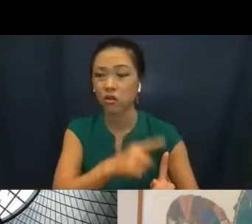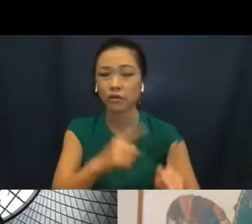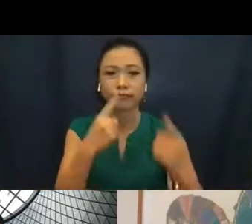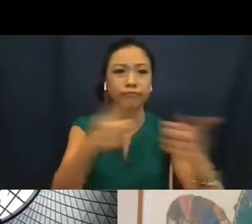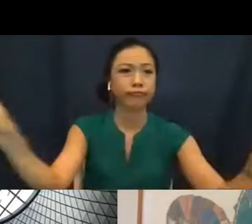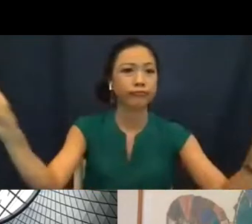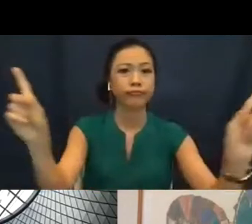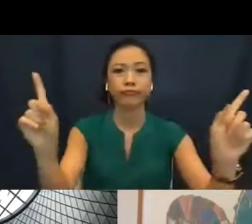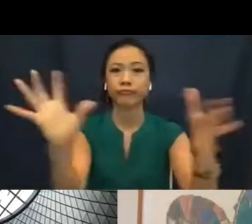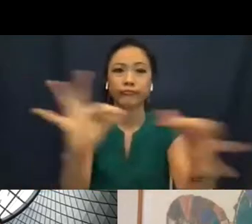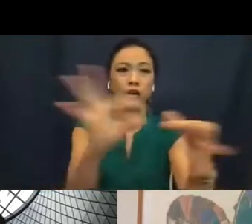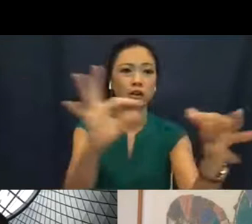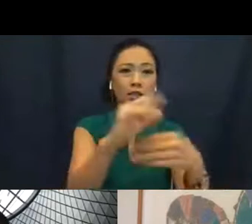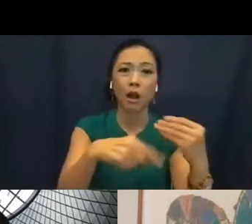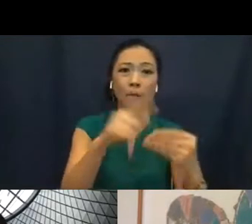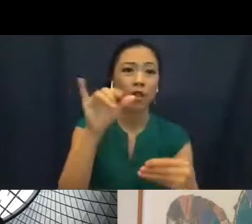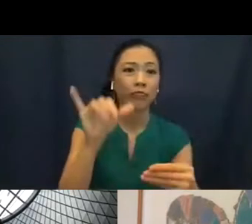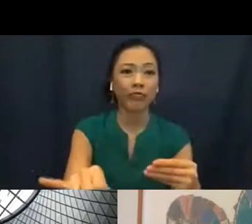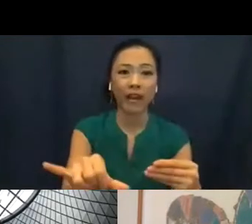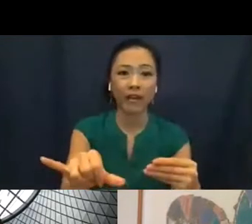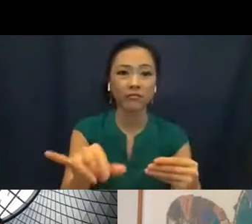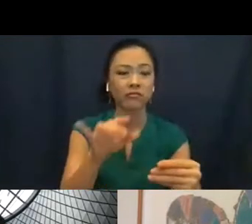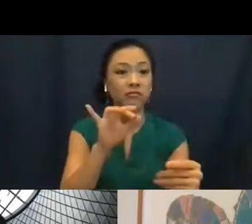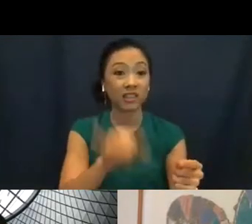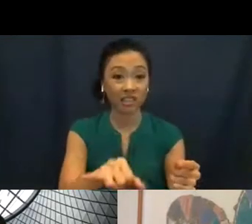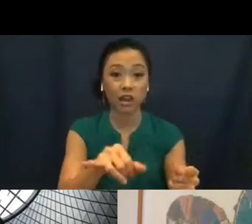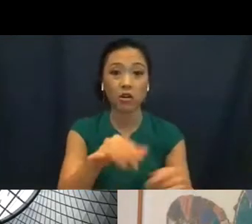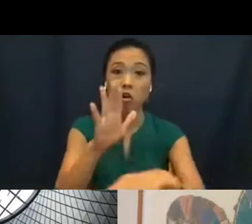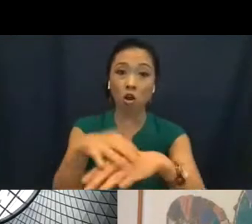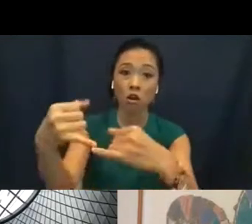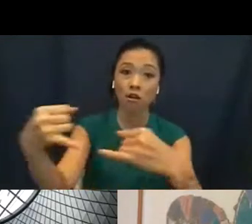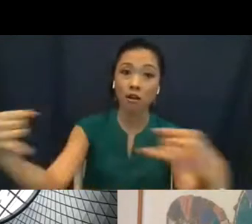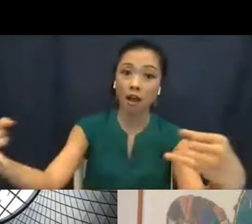it simultaneously provided him a platform that he had been looking for anyway.